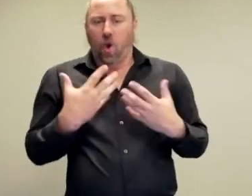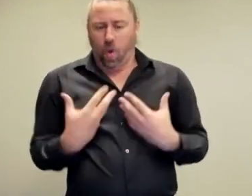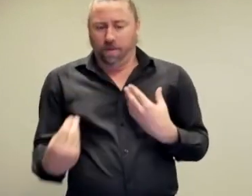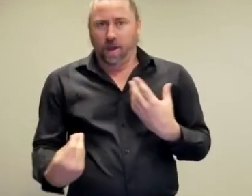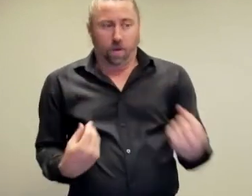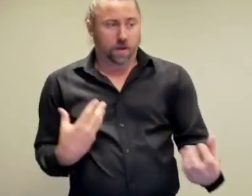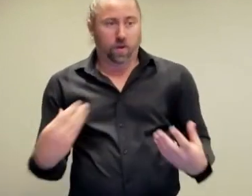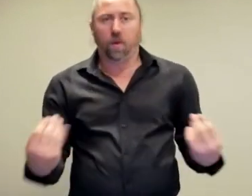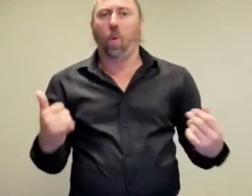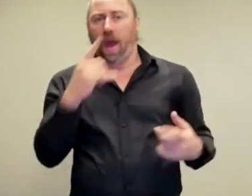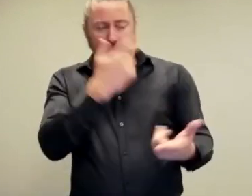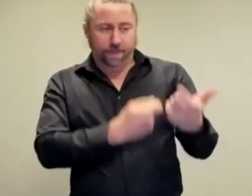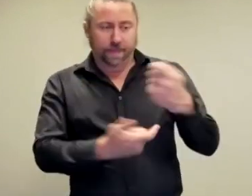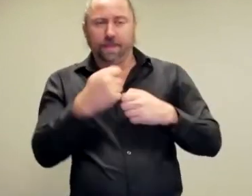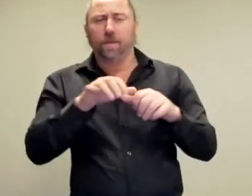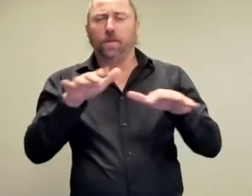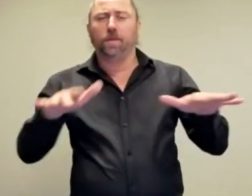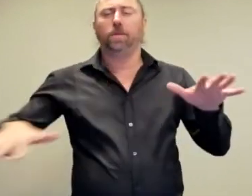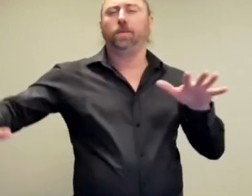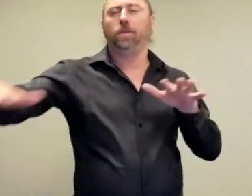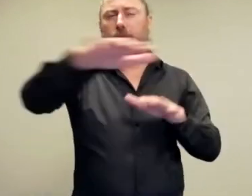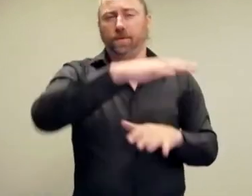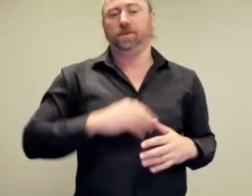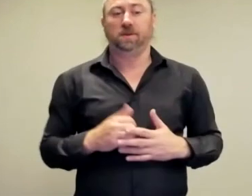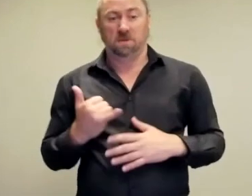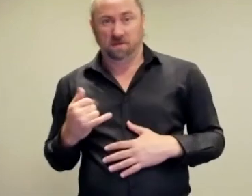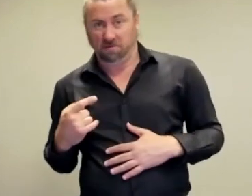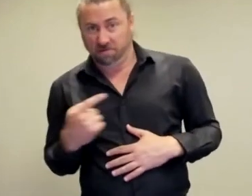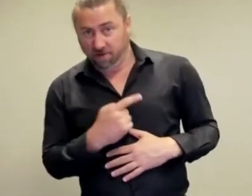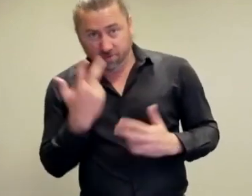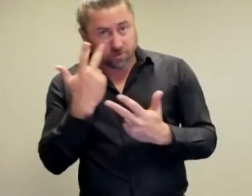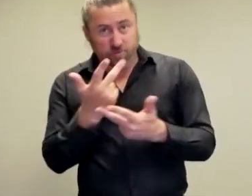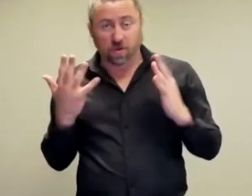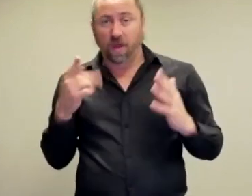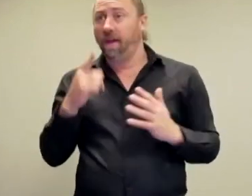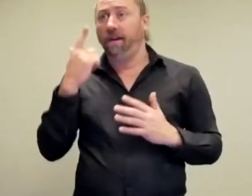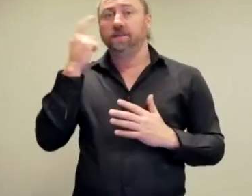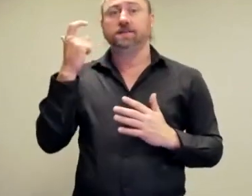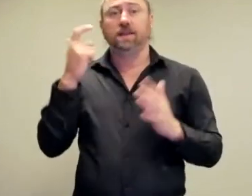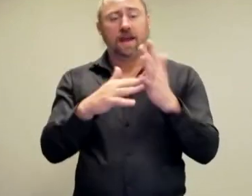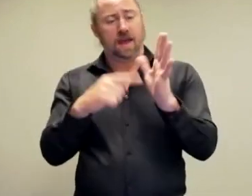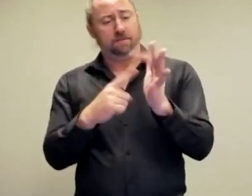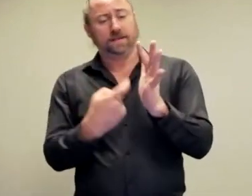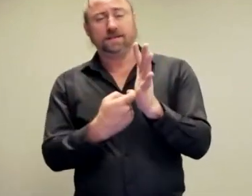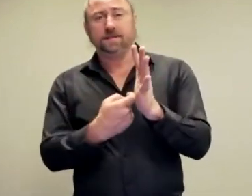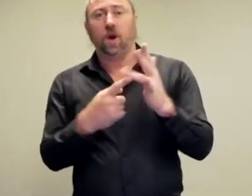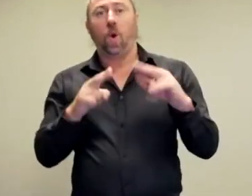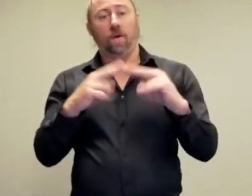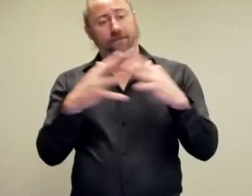that the matter of the womb is derived from the material feminine, the word matter itself attaining meaning from the word